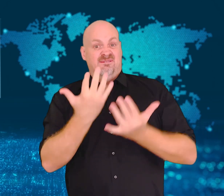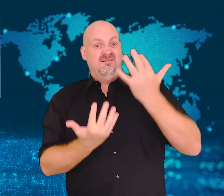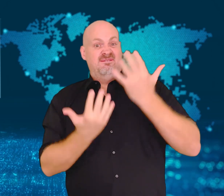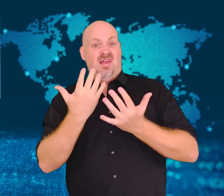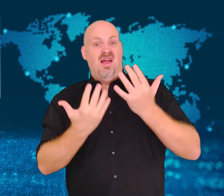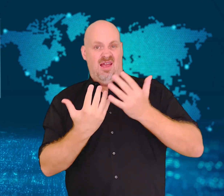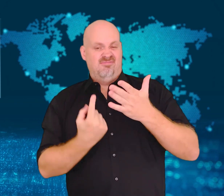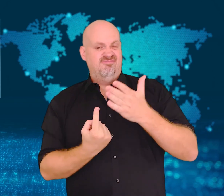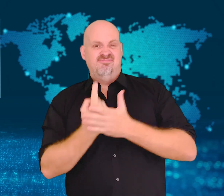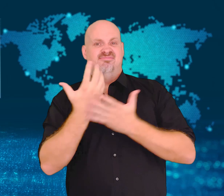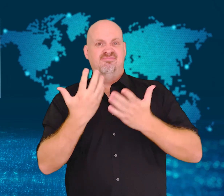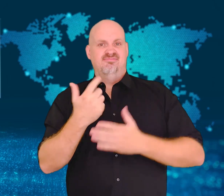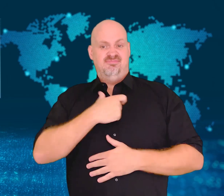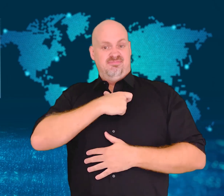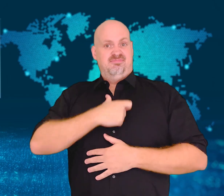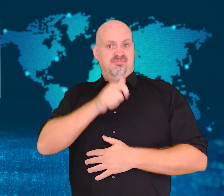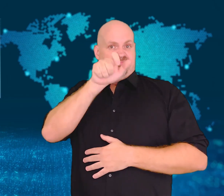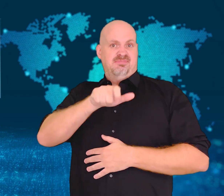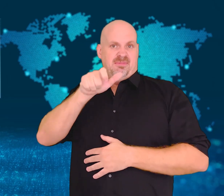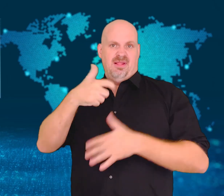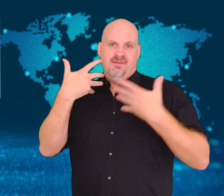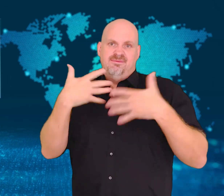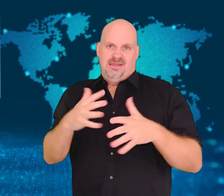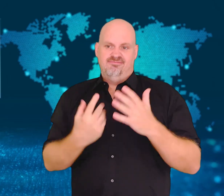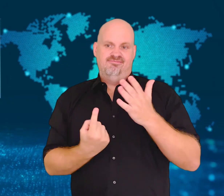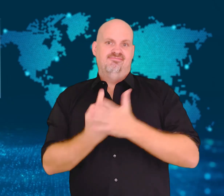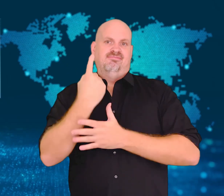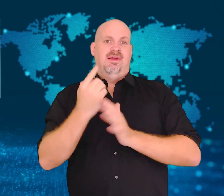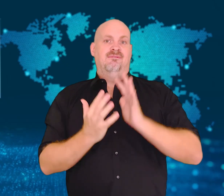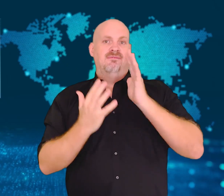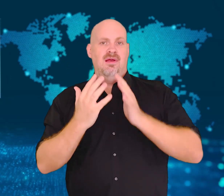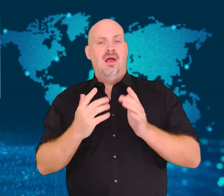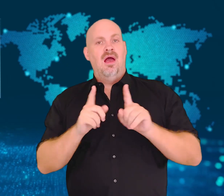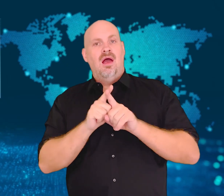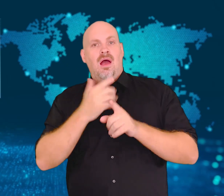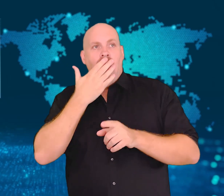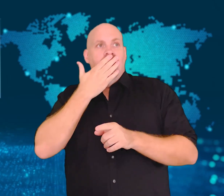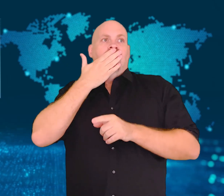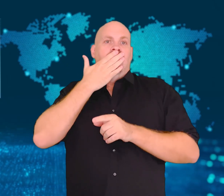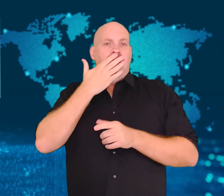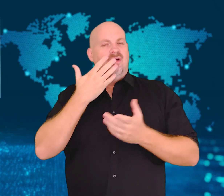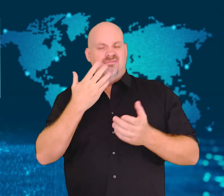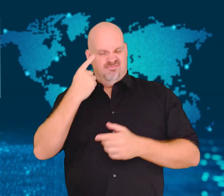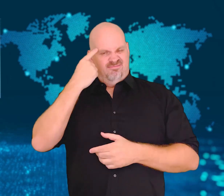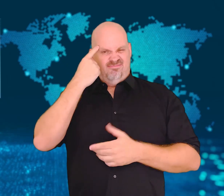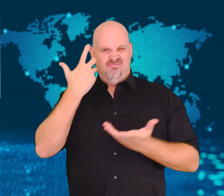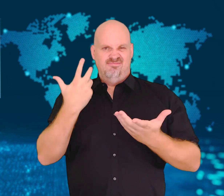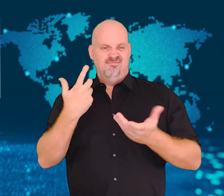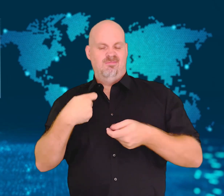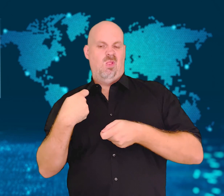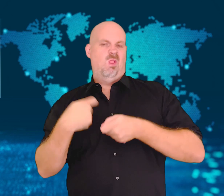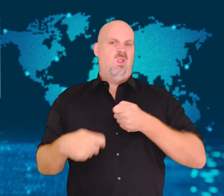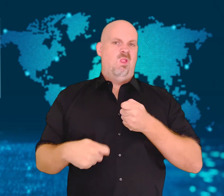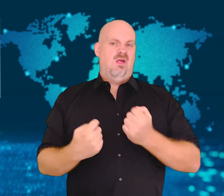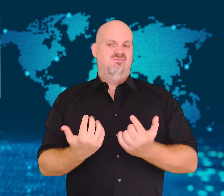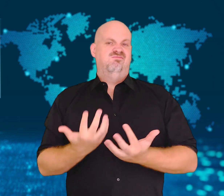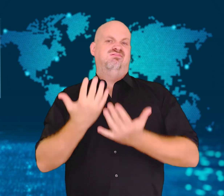human beings but it was "not an accident."